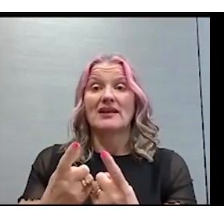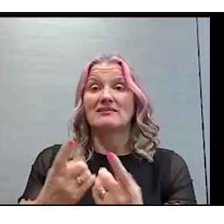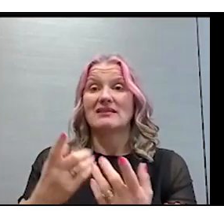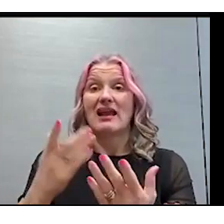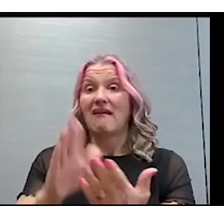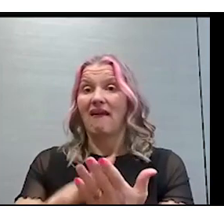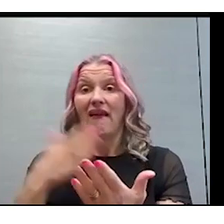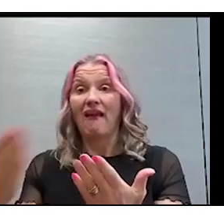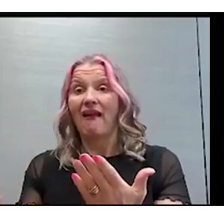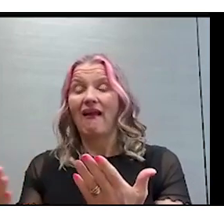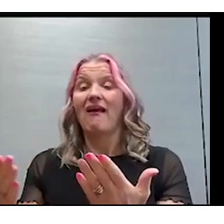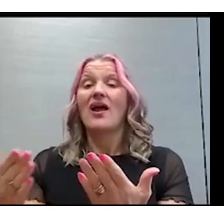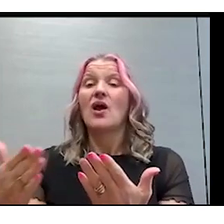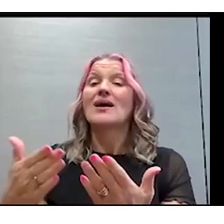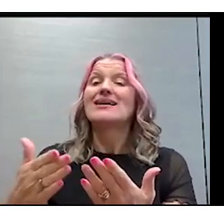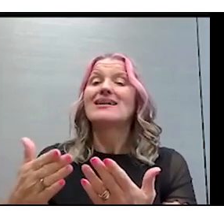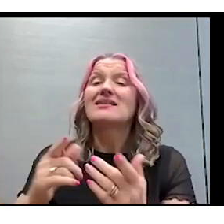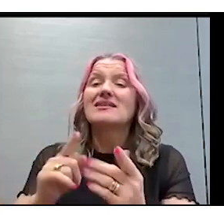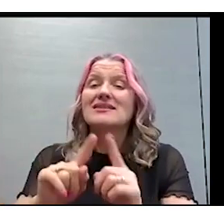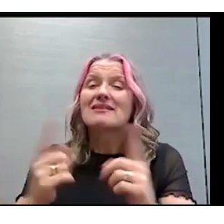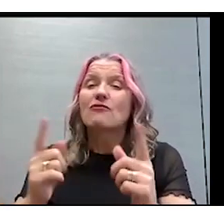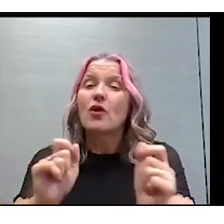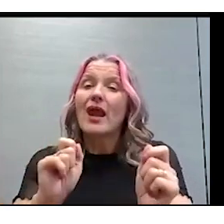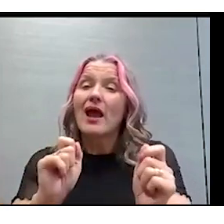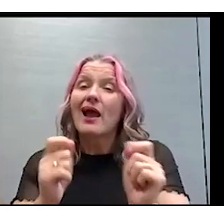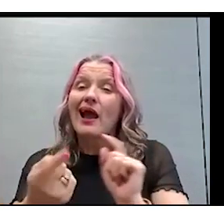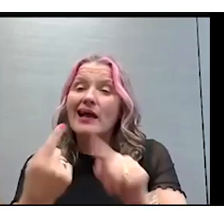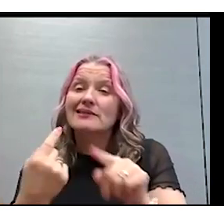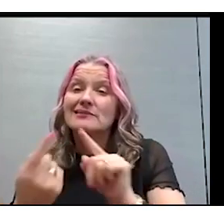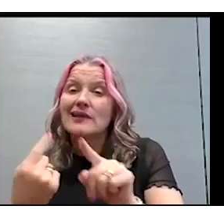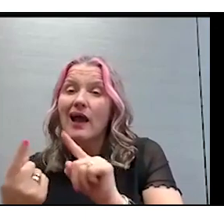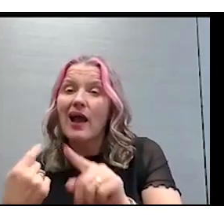there's a slightly different answer, there's always going to be a defect